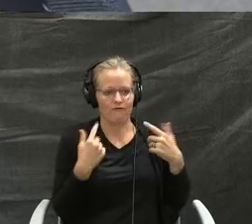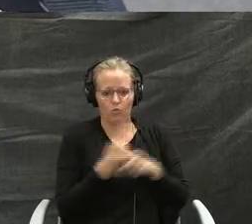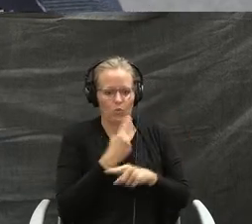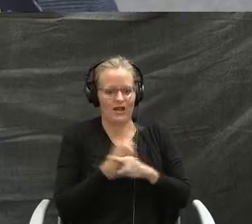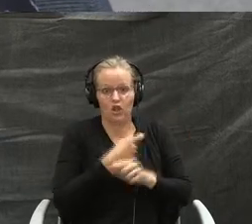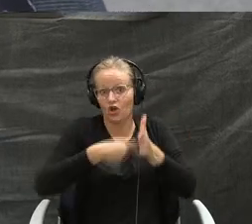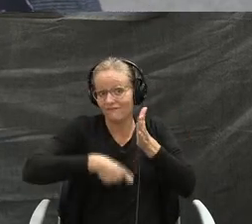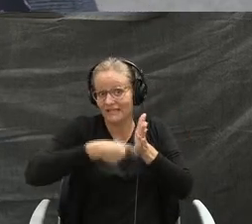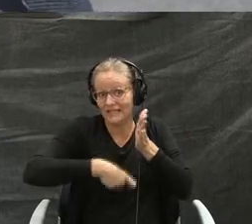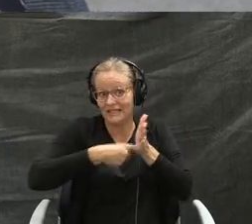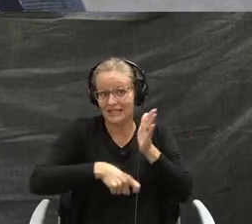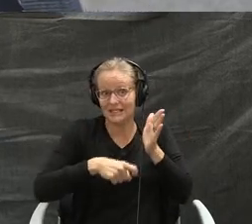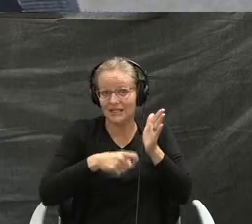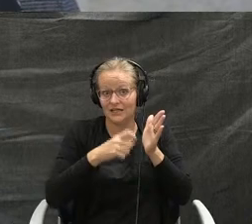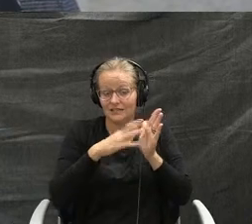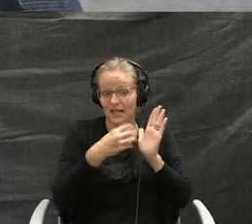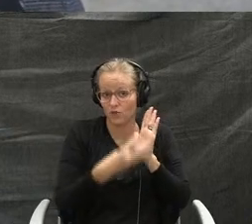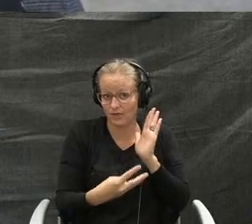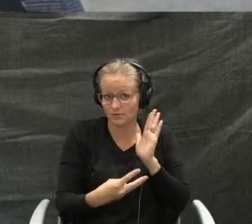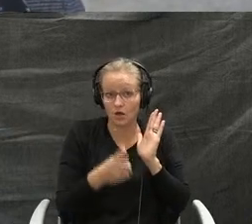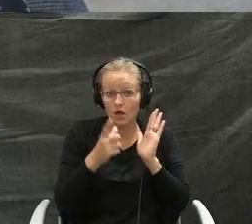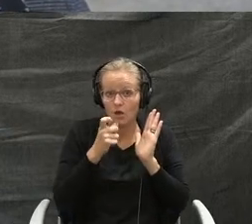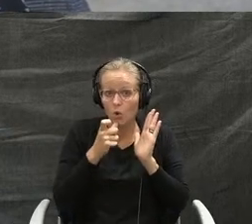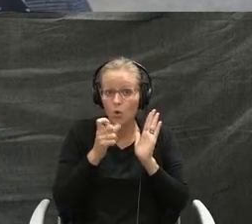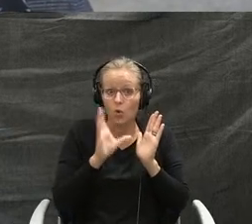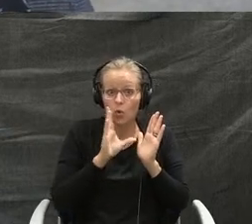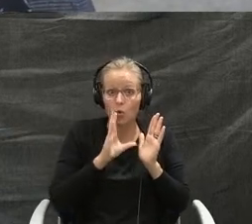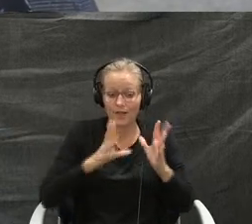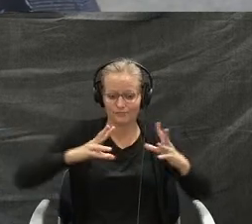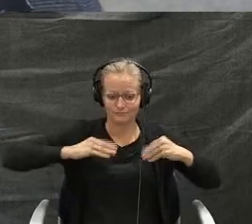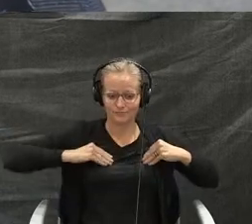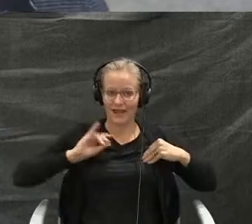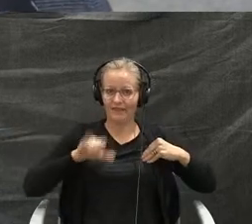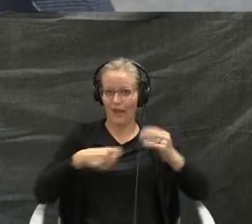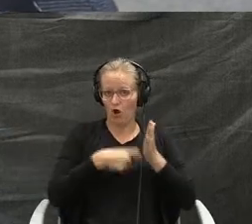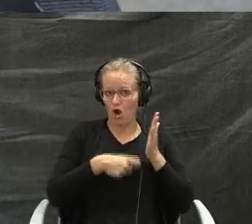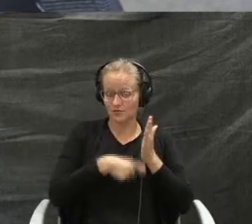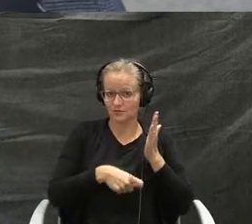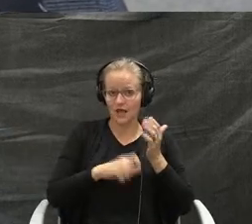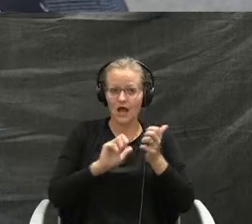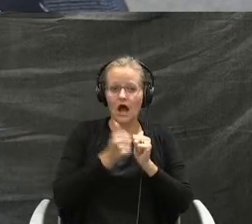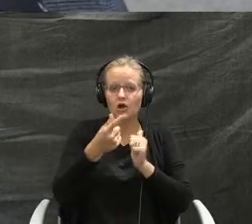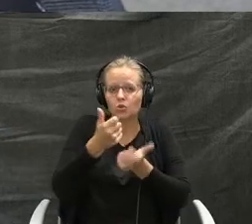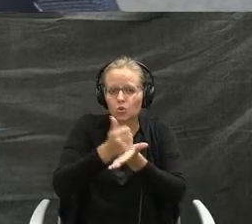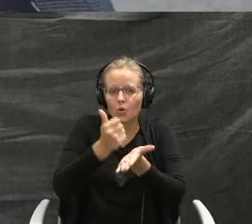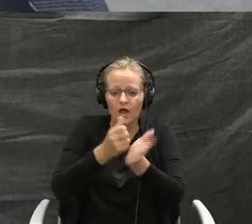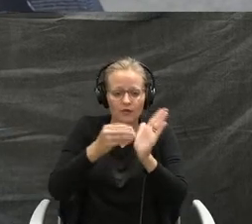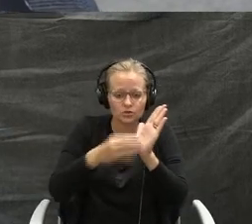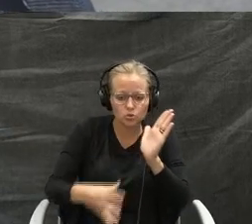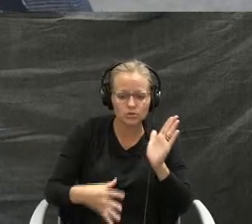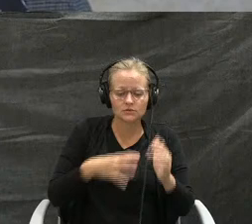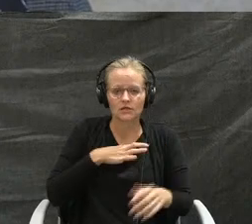Who is going to incur that cost? How will you help students, staff, and families access broadband Internet that either